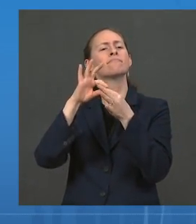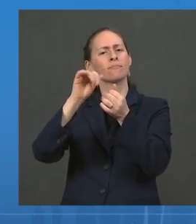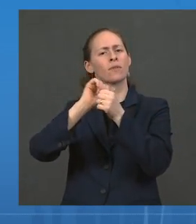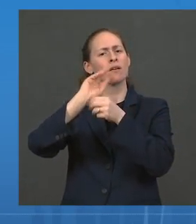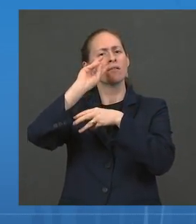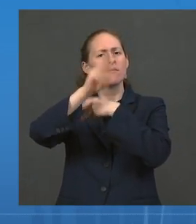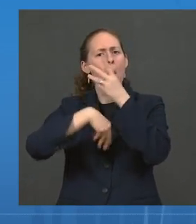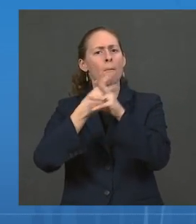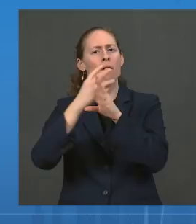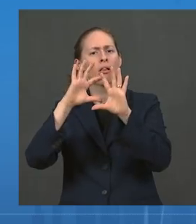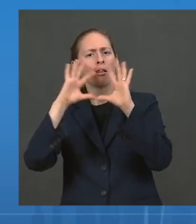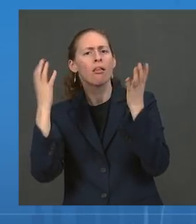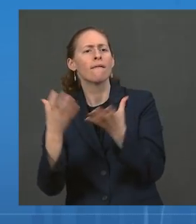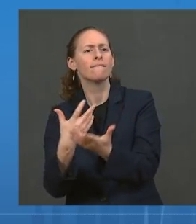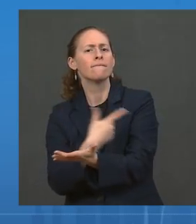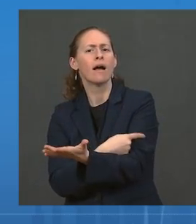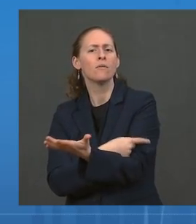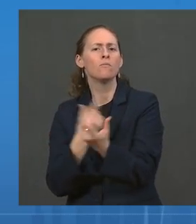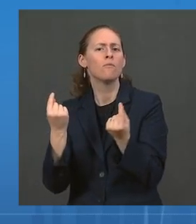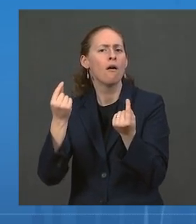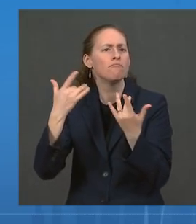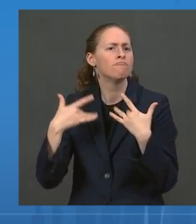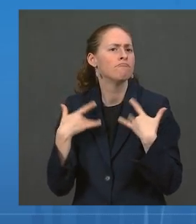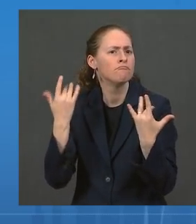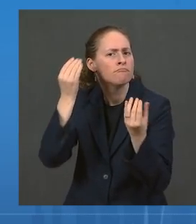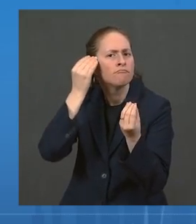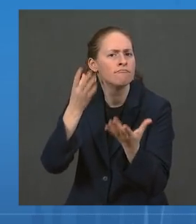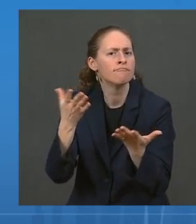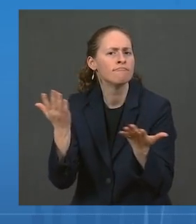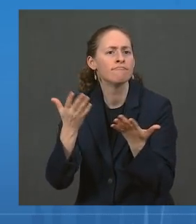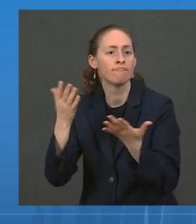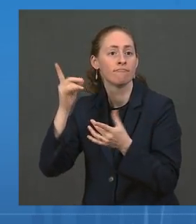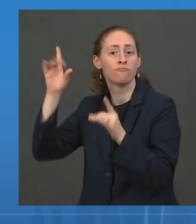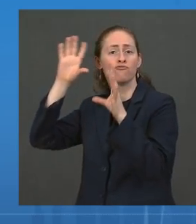From the start, President Biden has been clear that the only way to defeat COVID